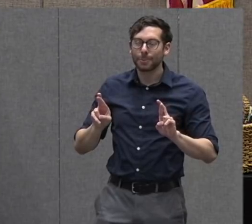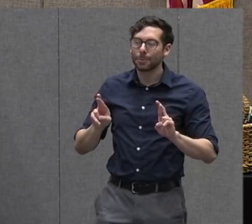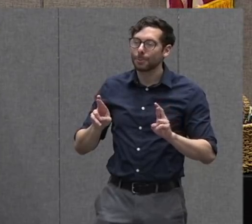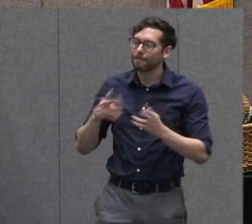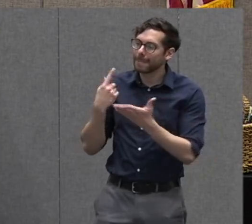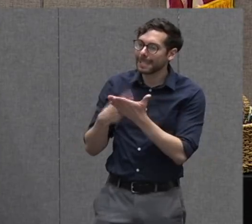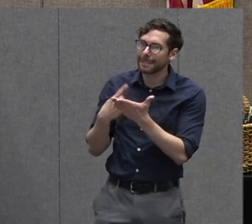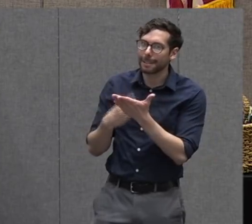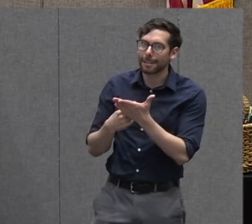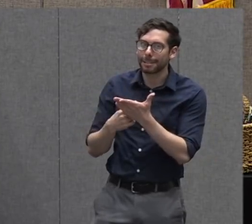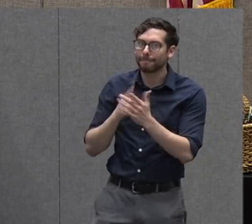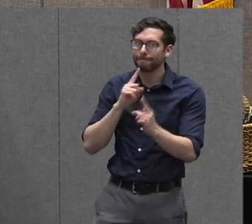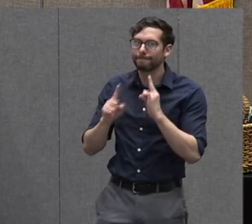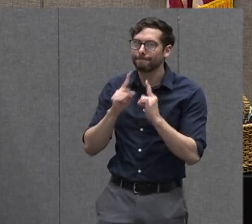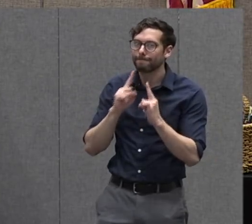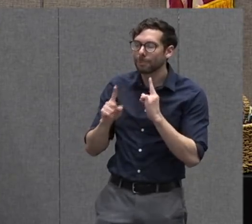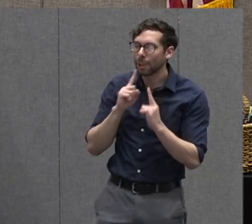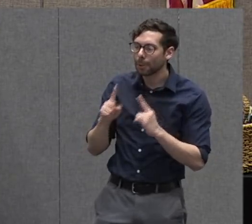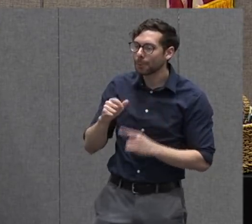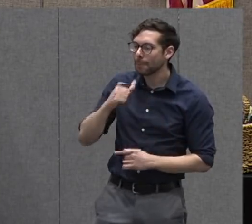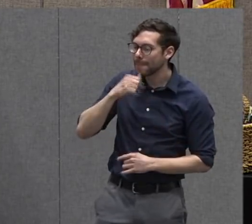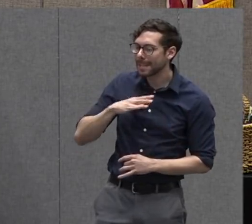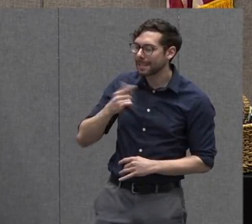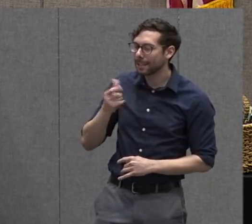[Mr. R.] You know what, I need to. I made a huge mistake,